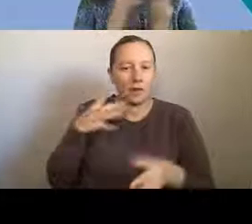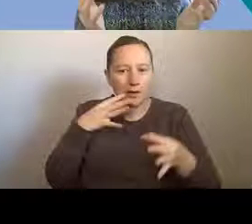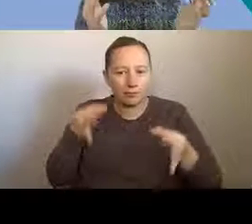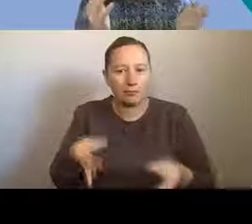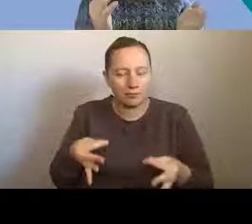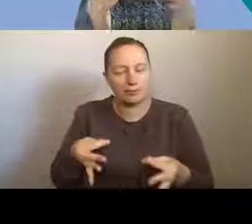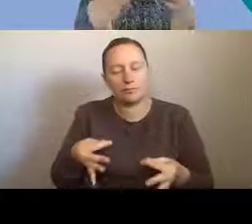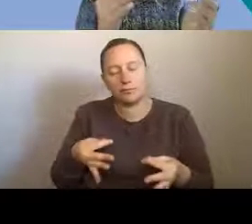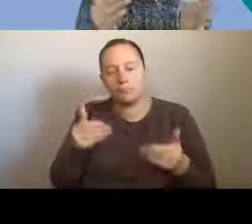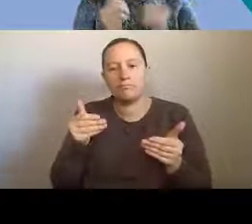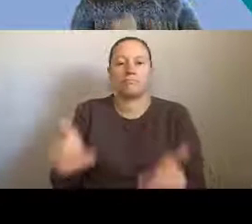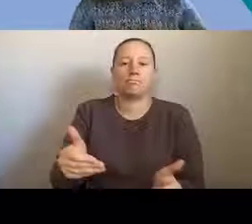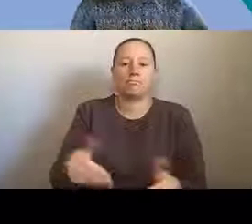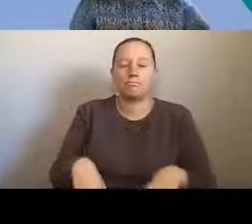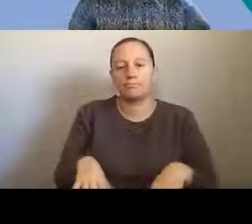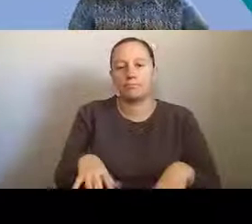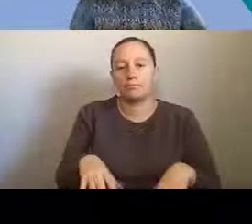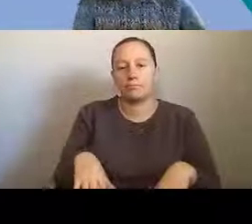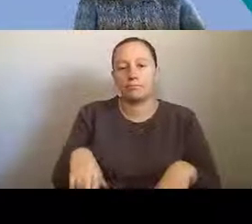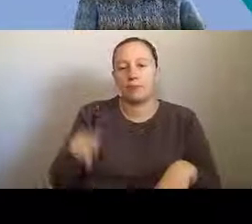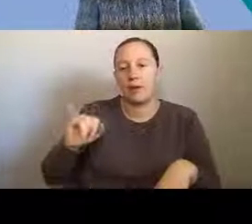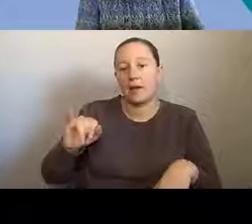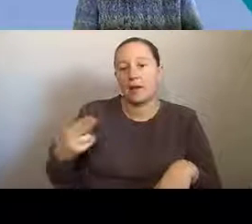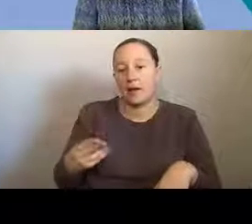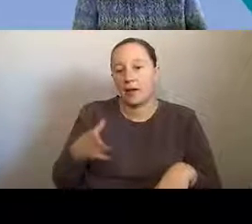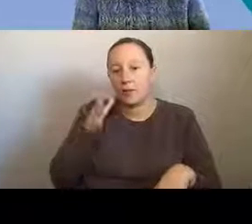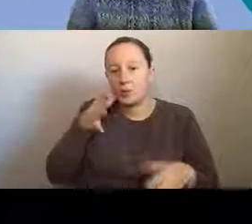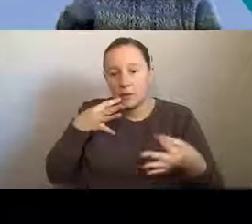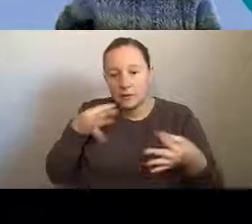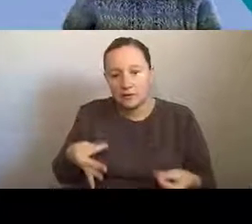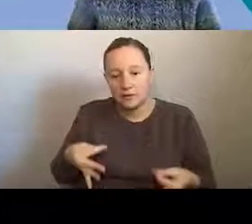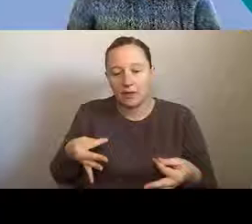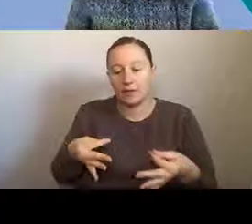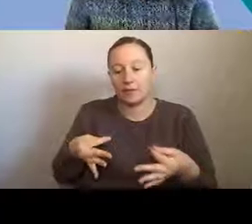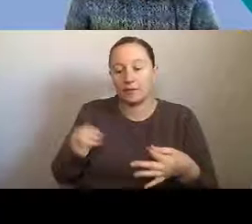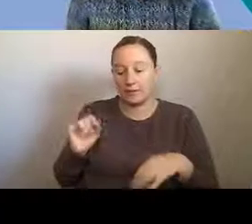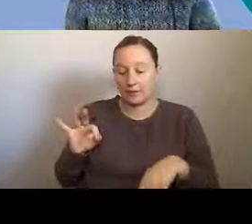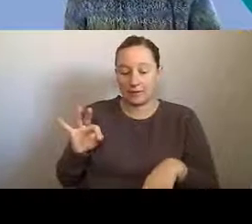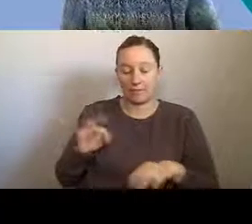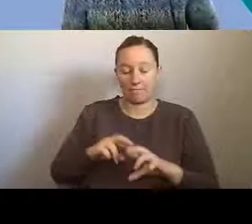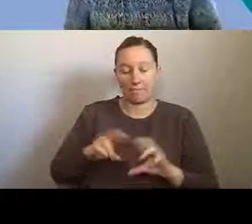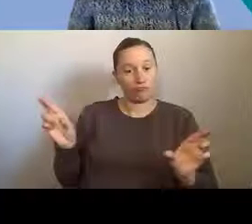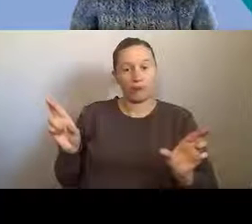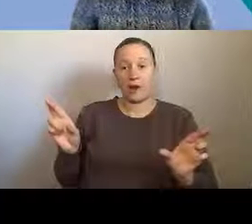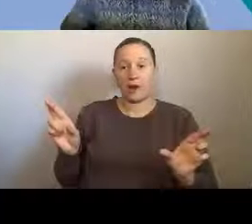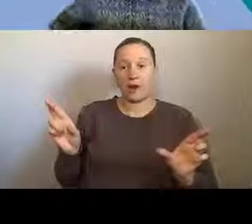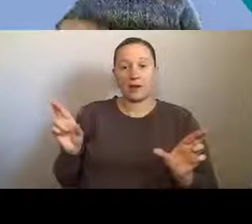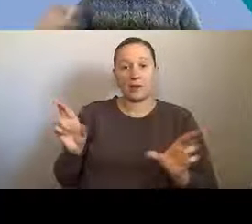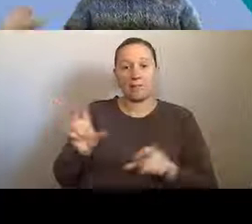And then NIH would make a decision as to whether they're ready to fund that particular project.